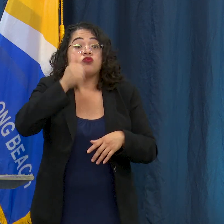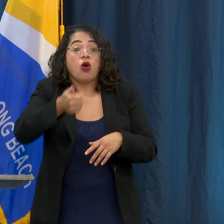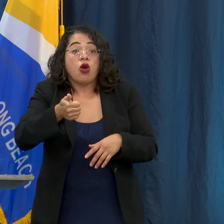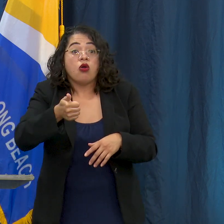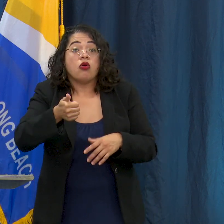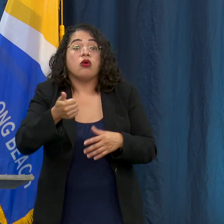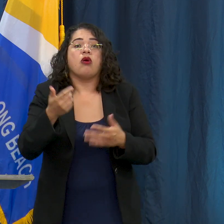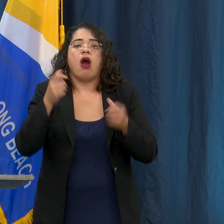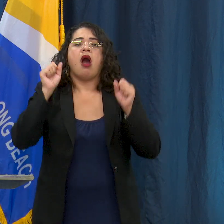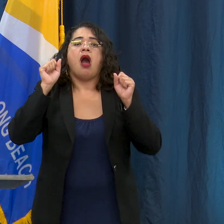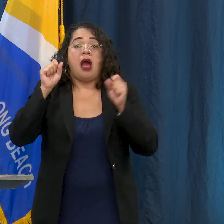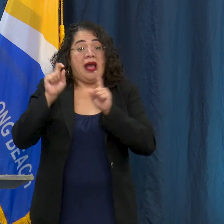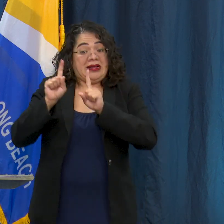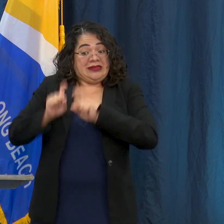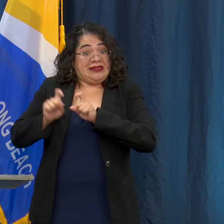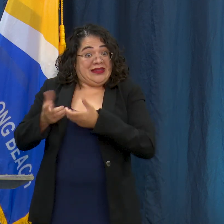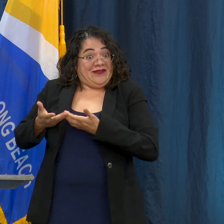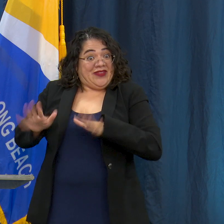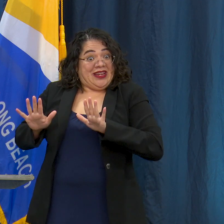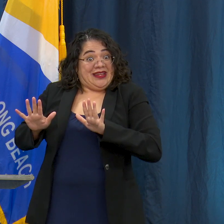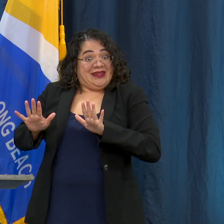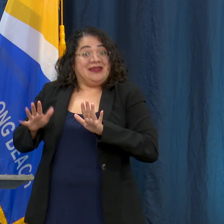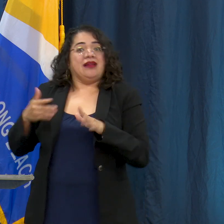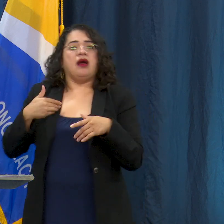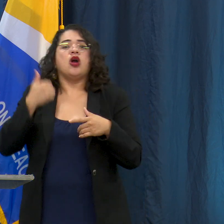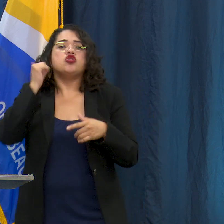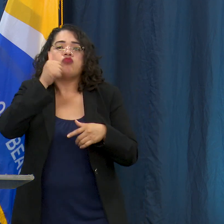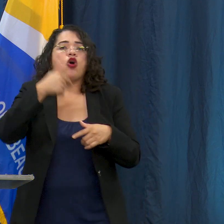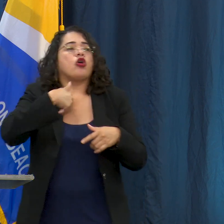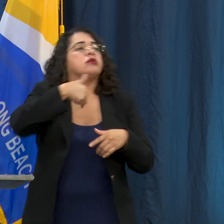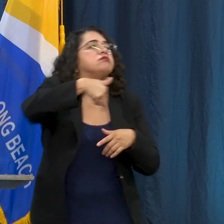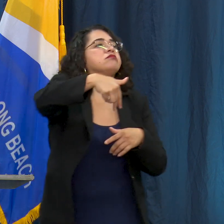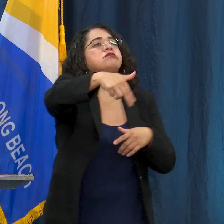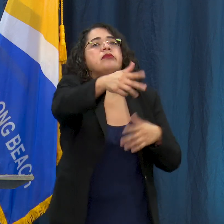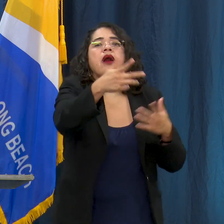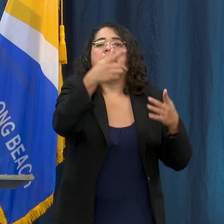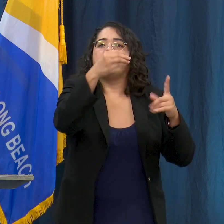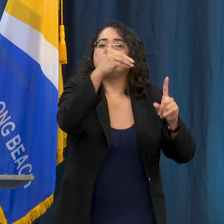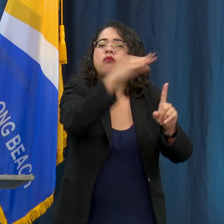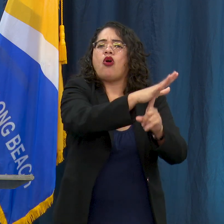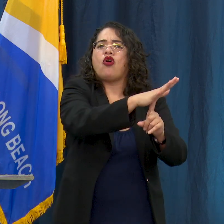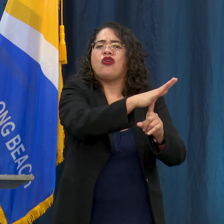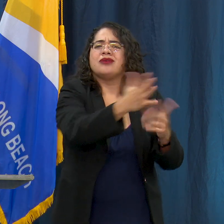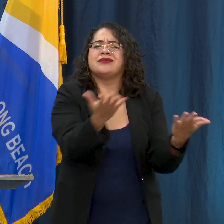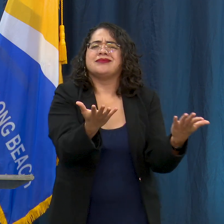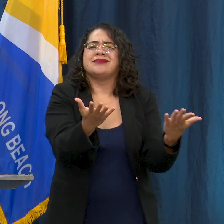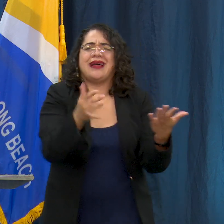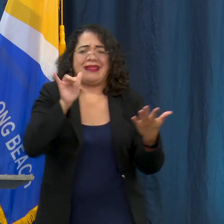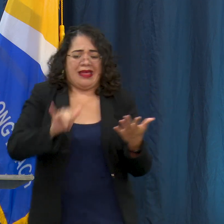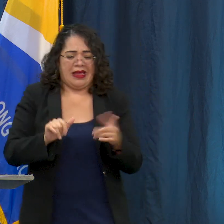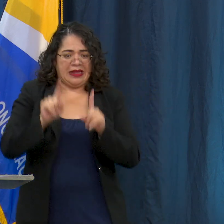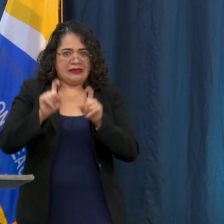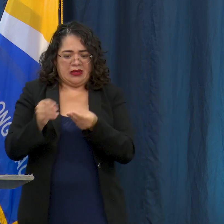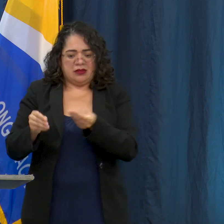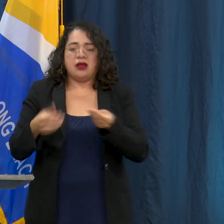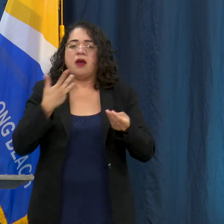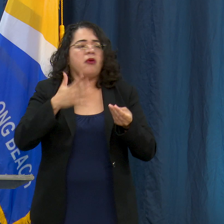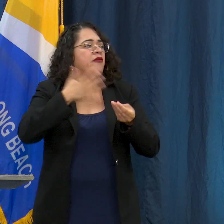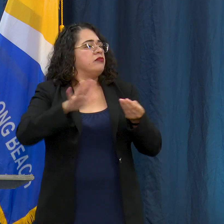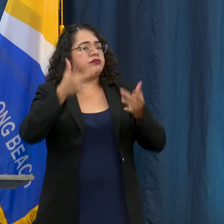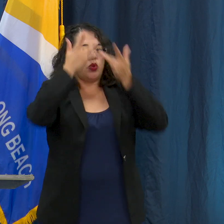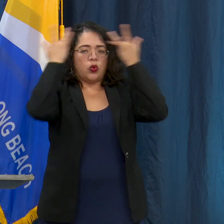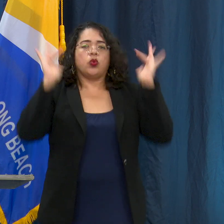at-risk exposed category. So when you get a test and you